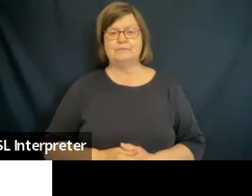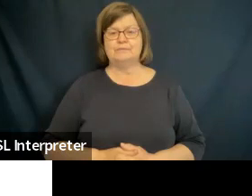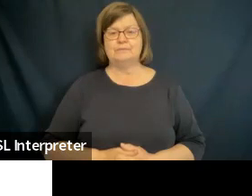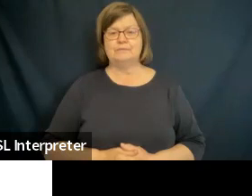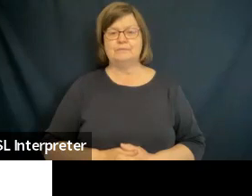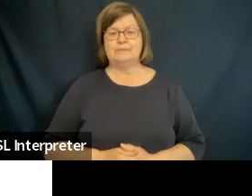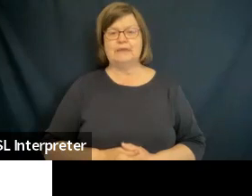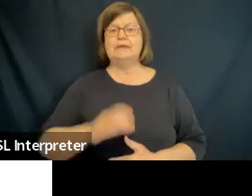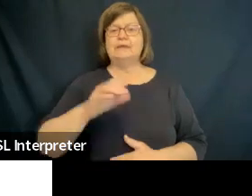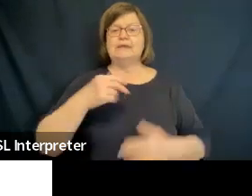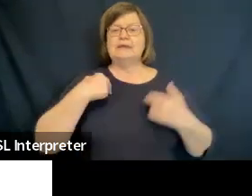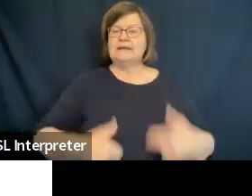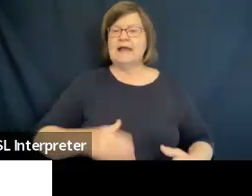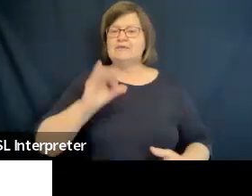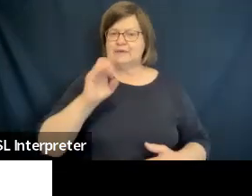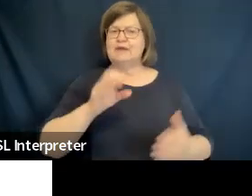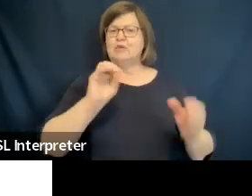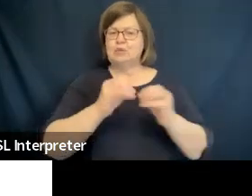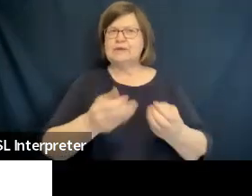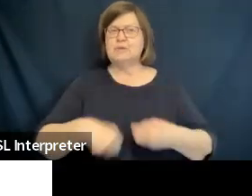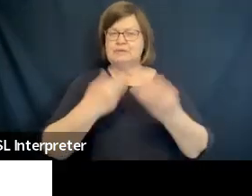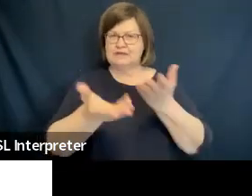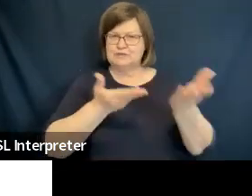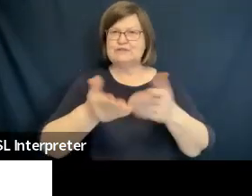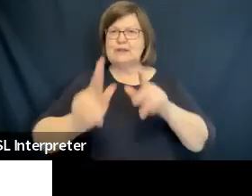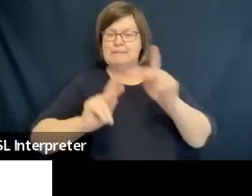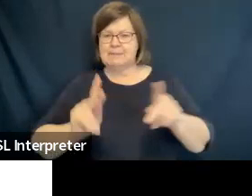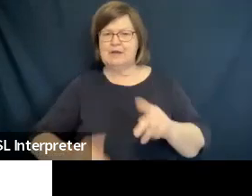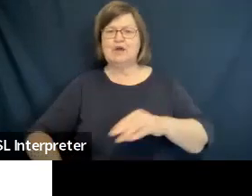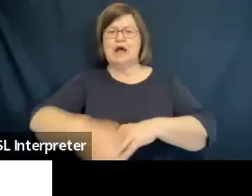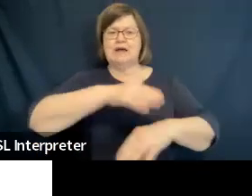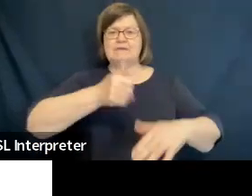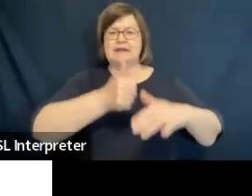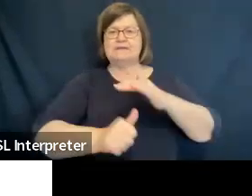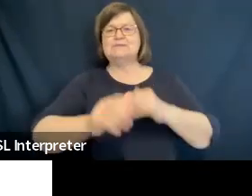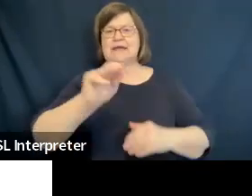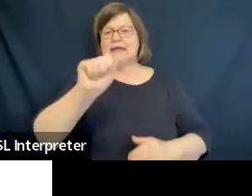Healthcare organizations that provide services to the public are covered by the ADA. The ADA